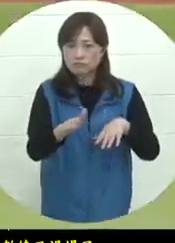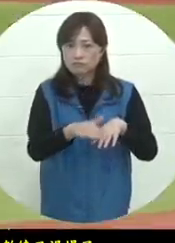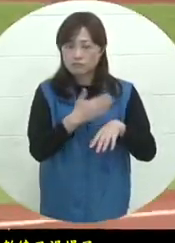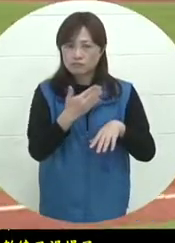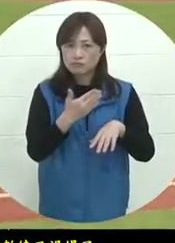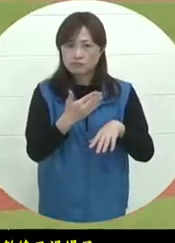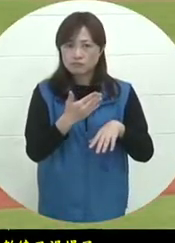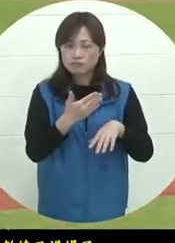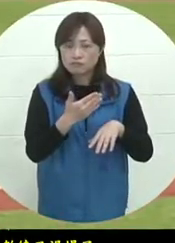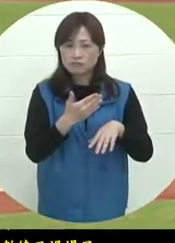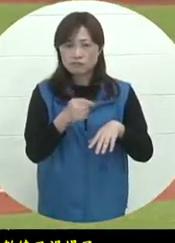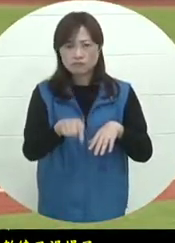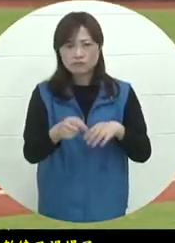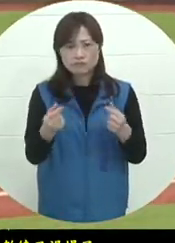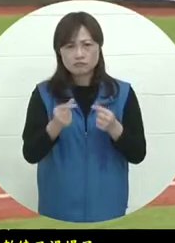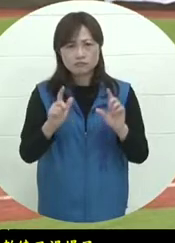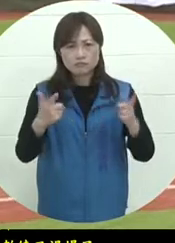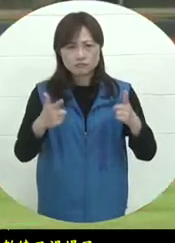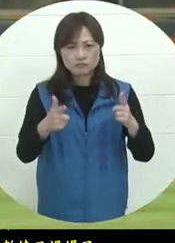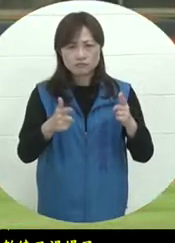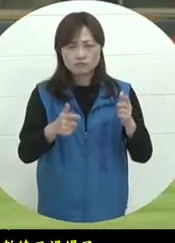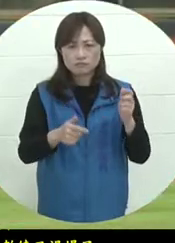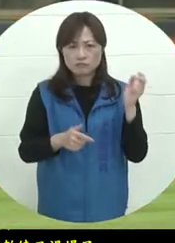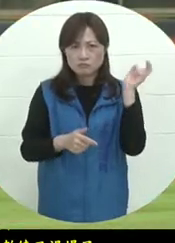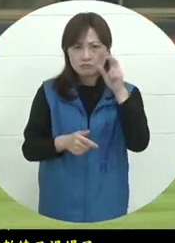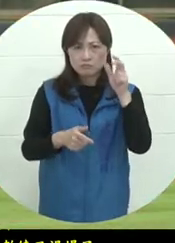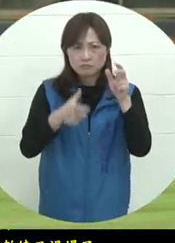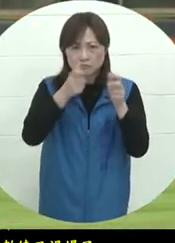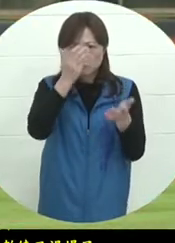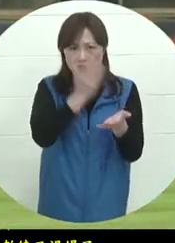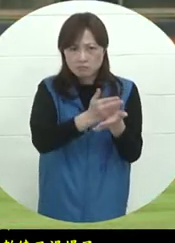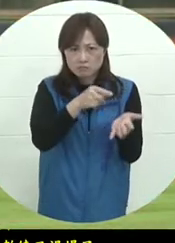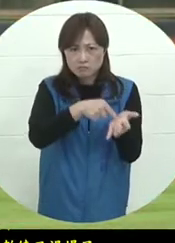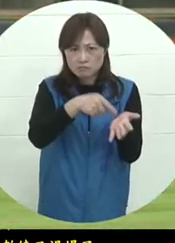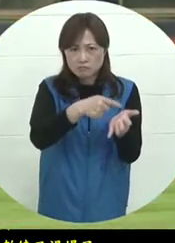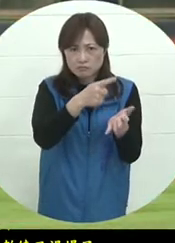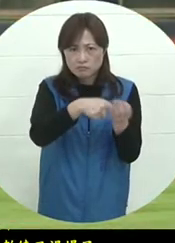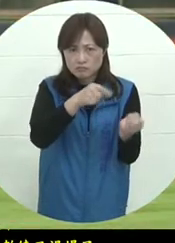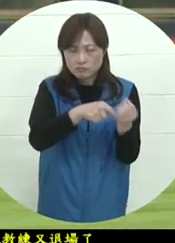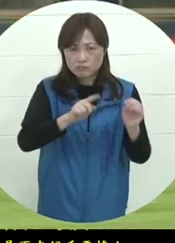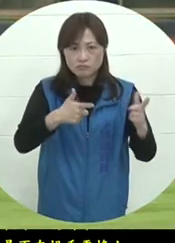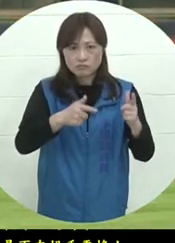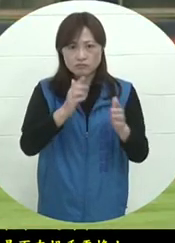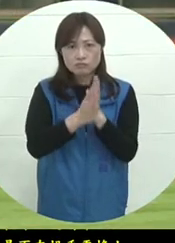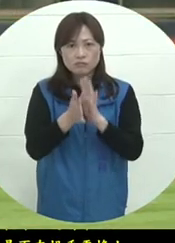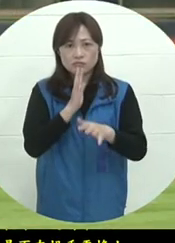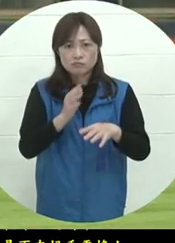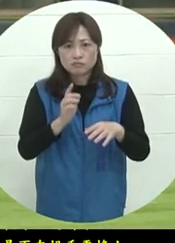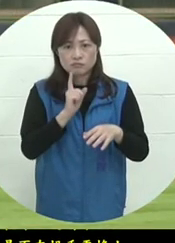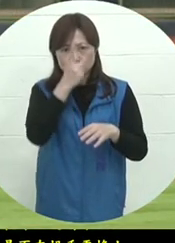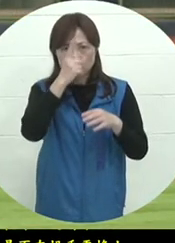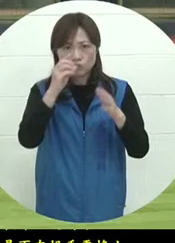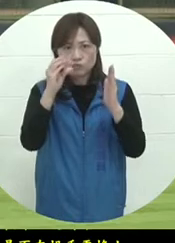this should not be a number of pitcher calls , but a number of times in a single inning. At this time